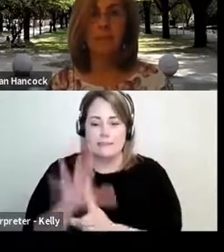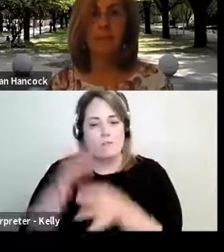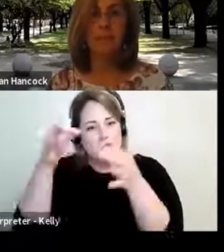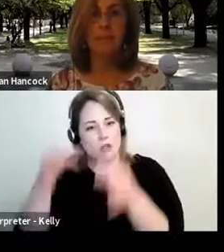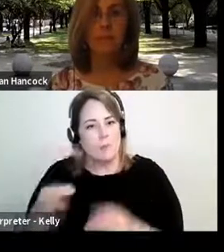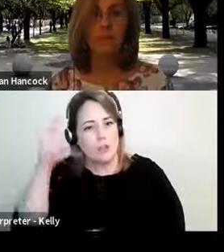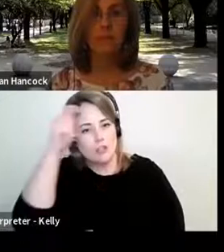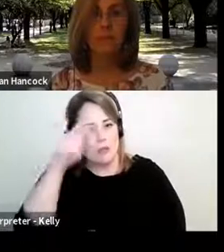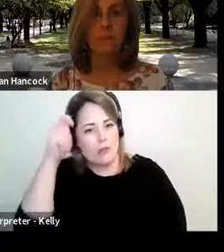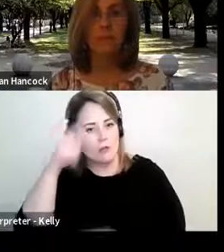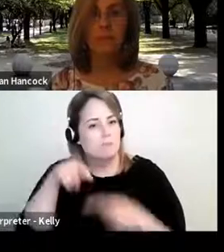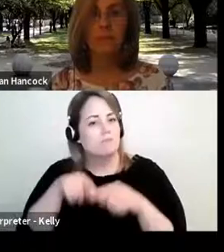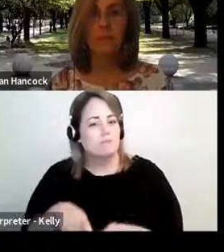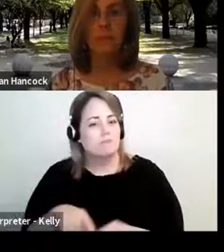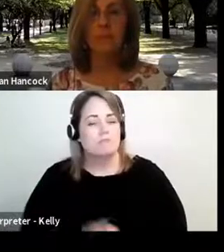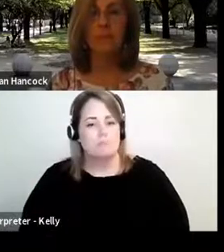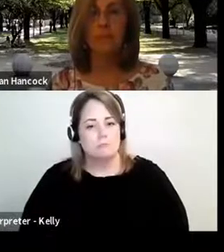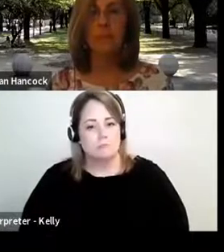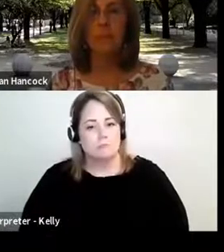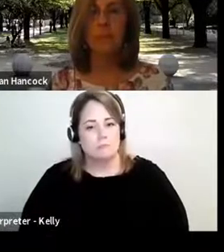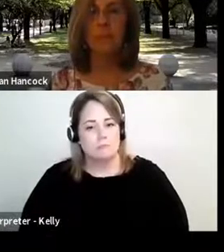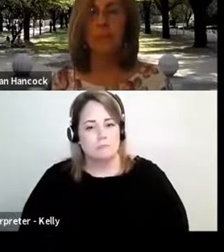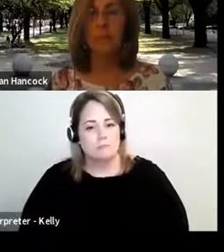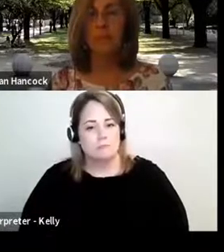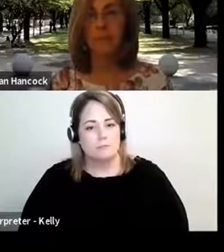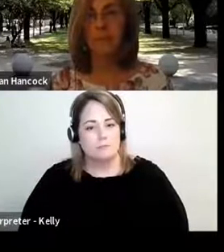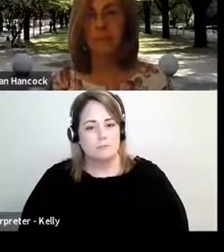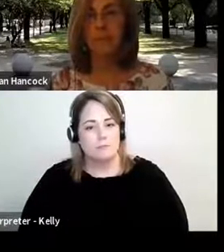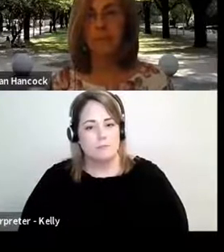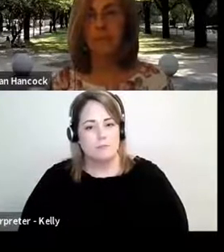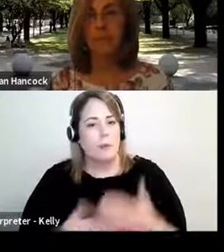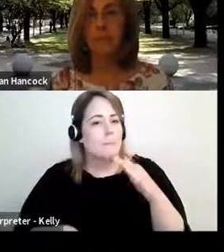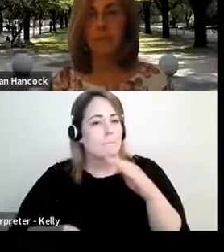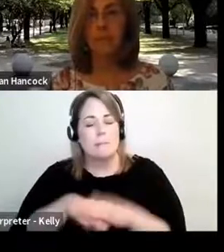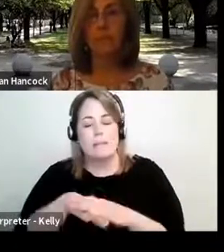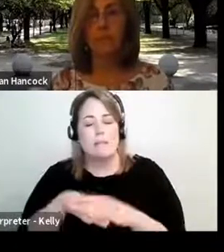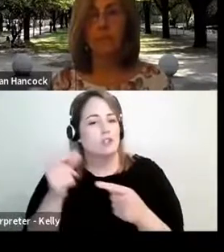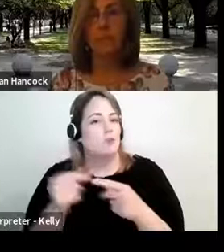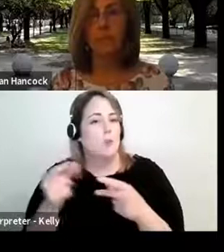we have complete choice for our students as they move through our materials. So we have